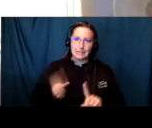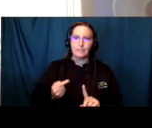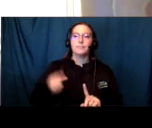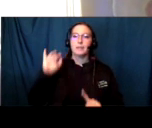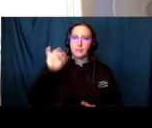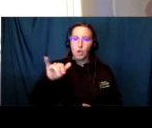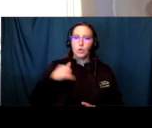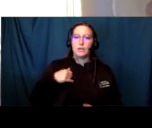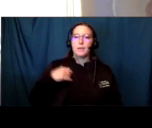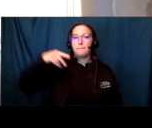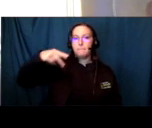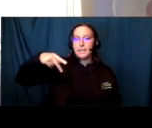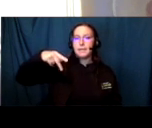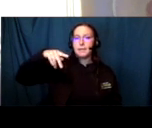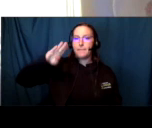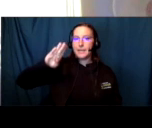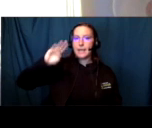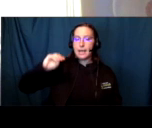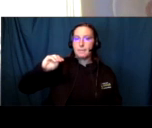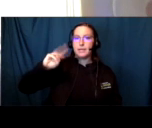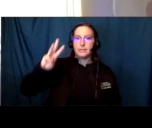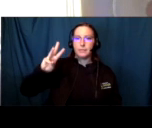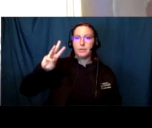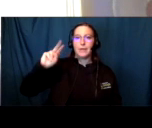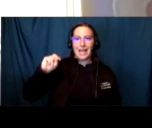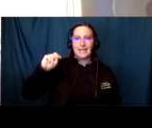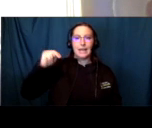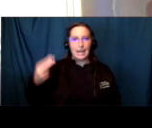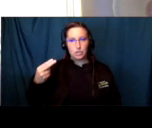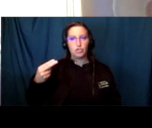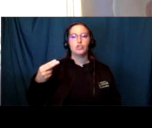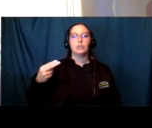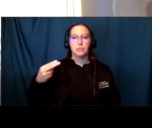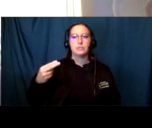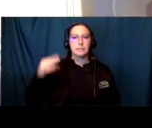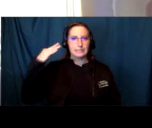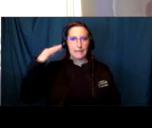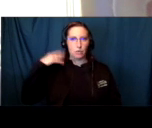p m w n and h sounds so that he can really hear them so by